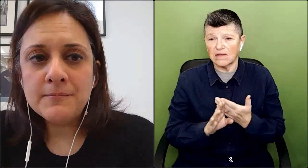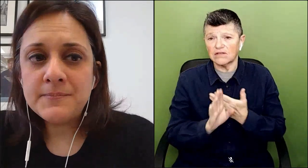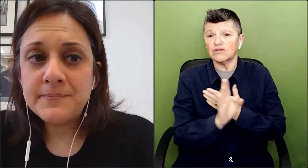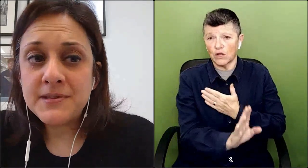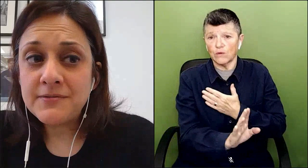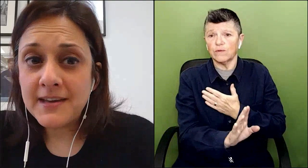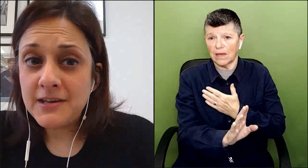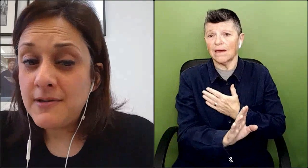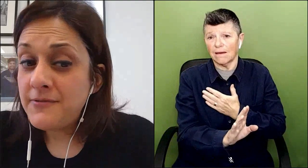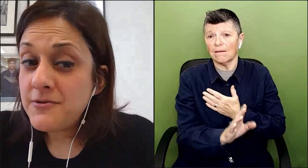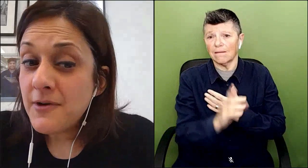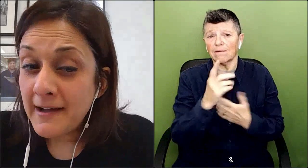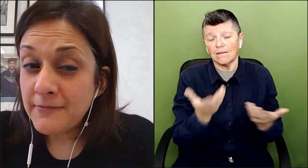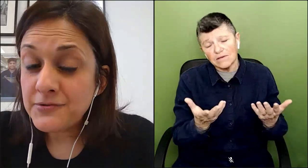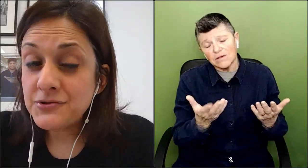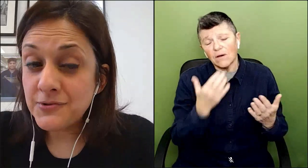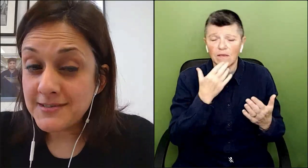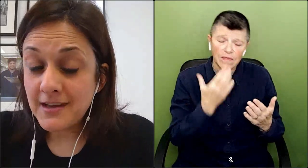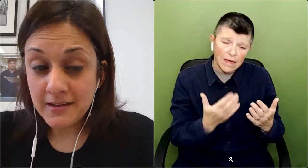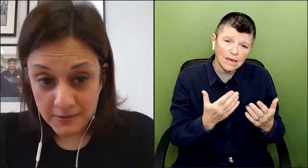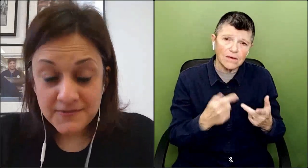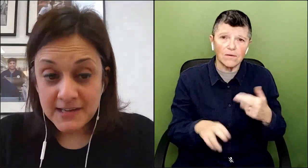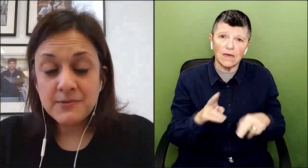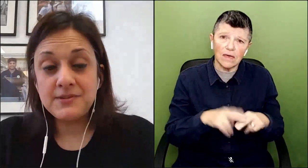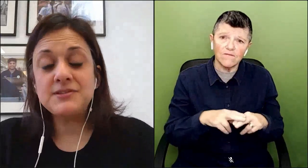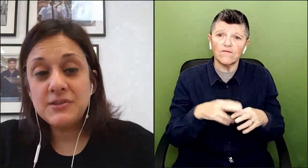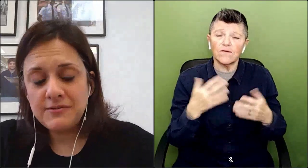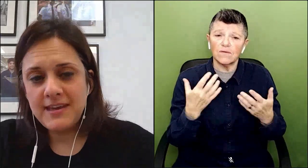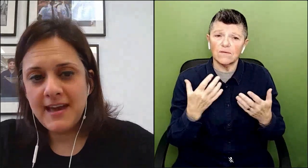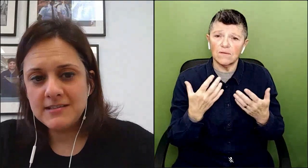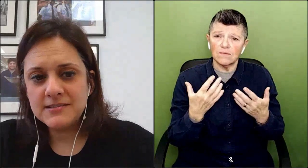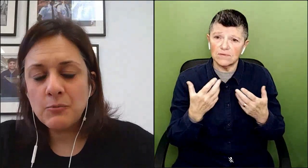So thank you if you have stayed with us to the end.